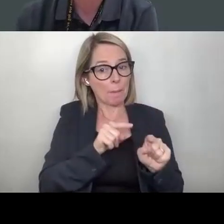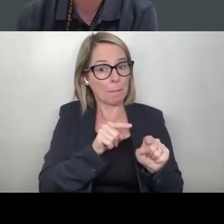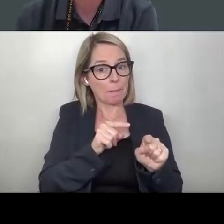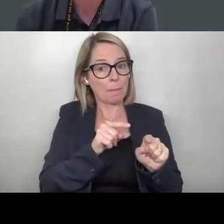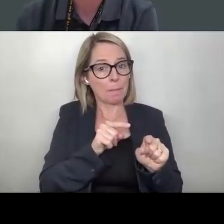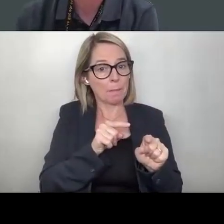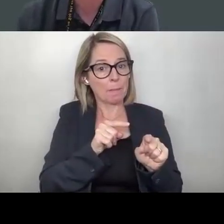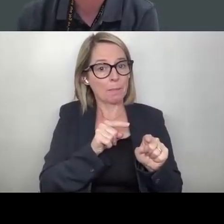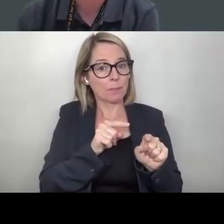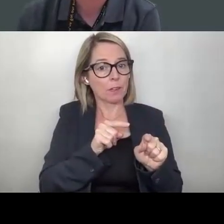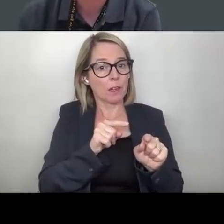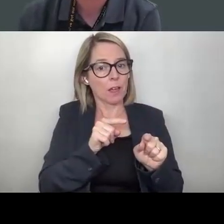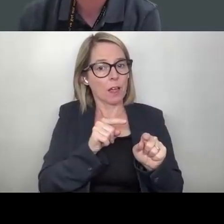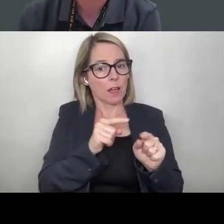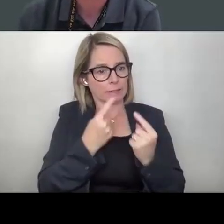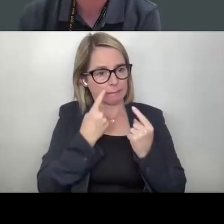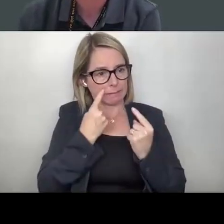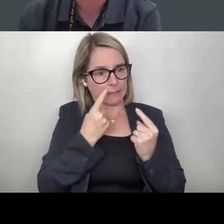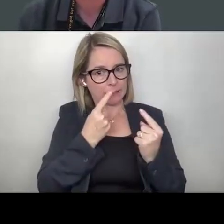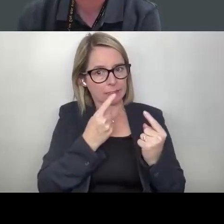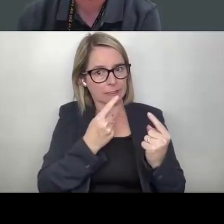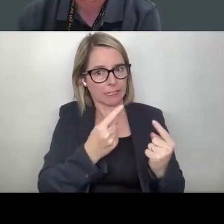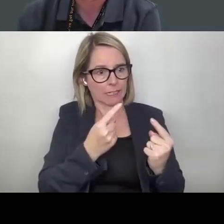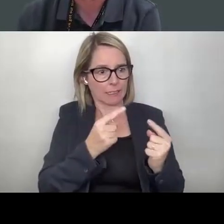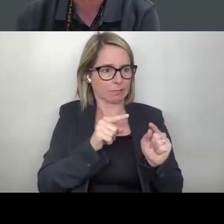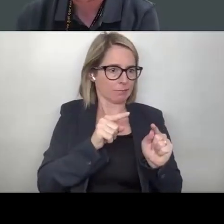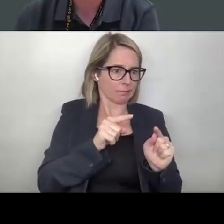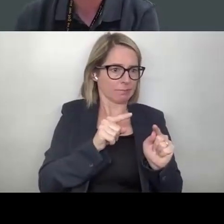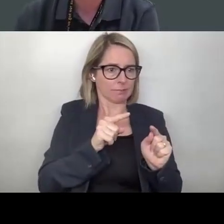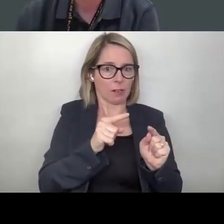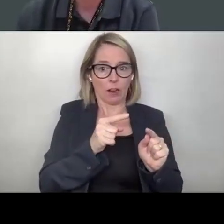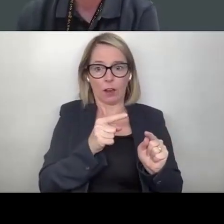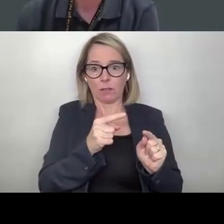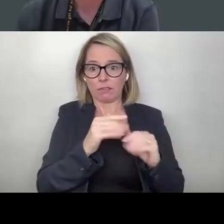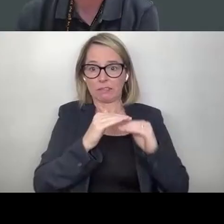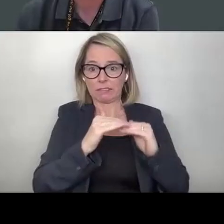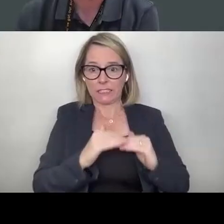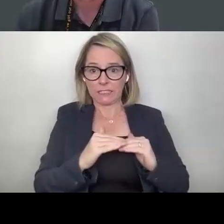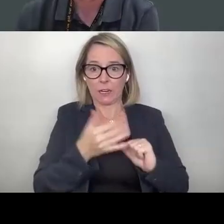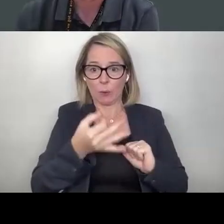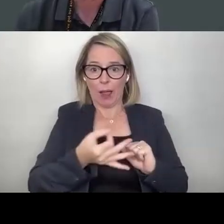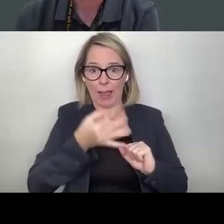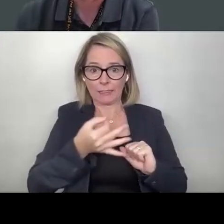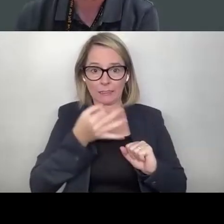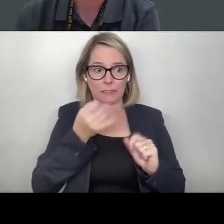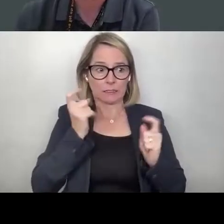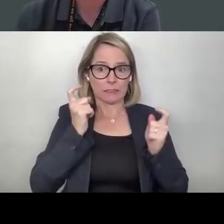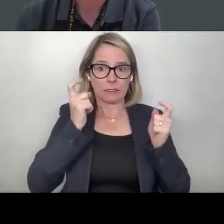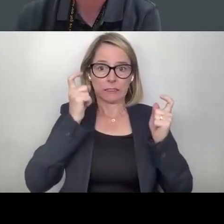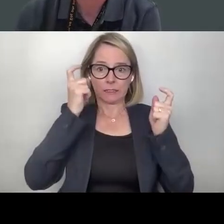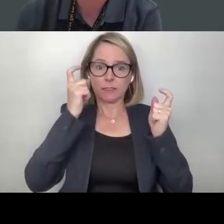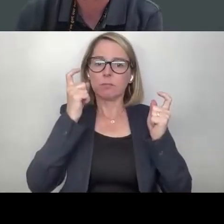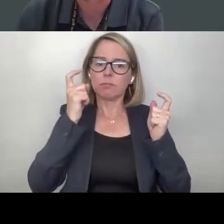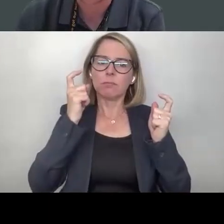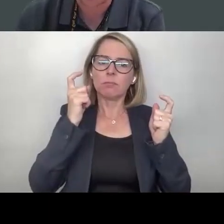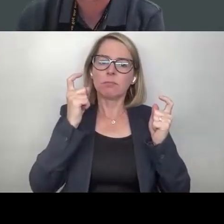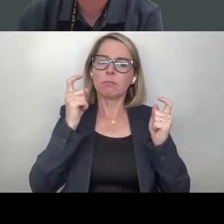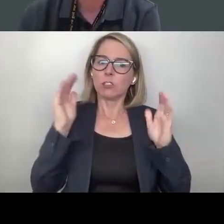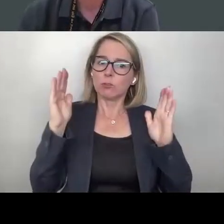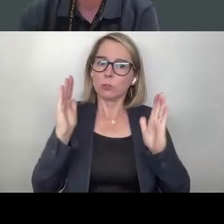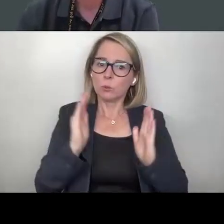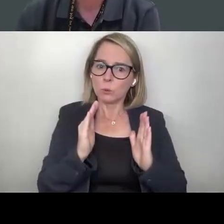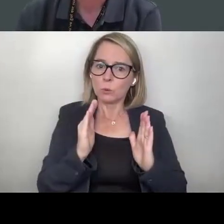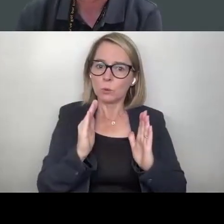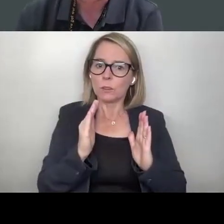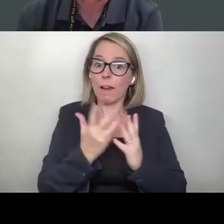getting a bit of anxiety, waiting too long for their appointment. I think just maybe notifying